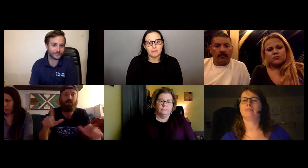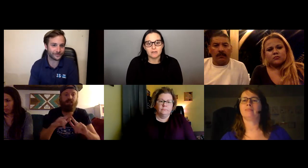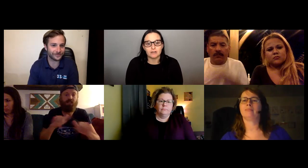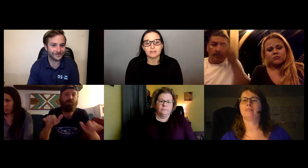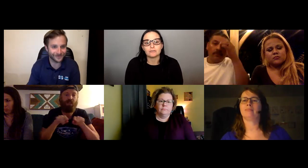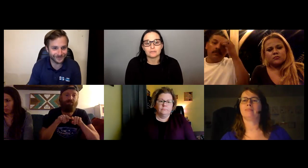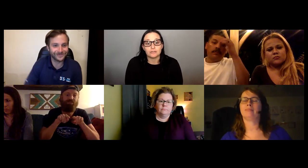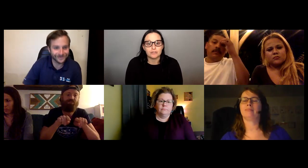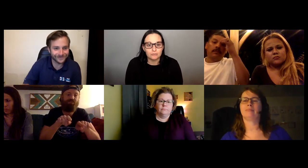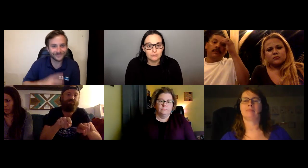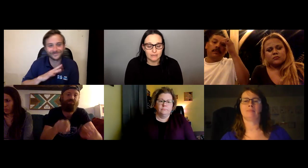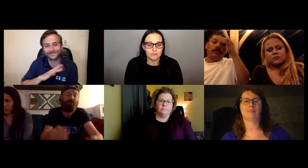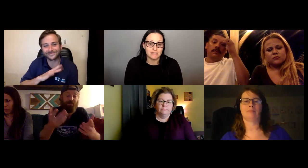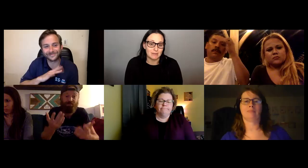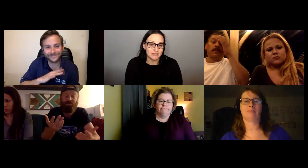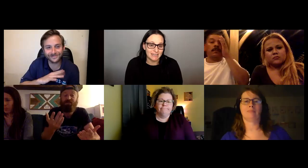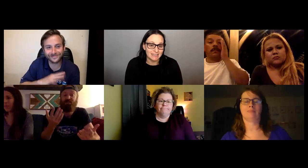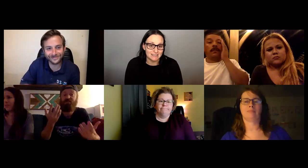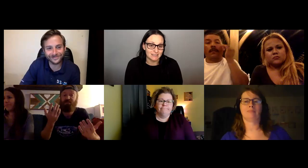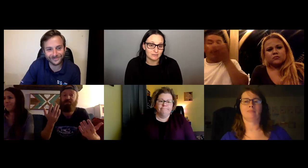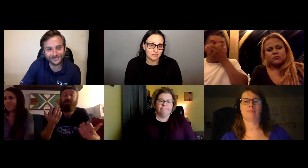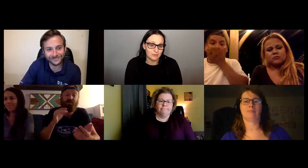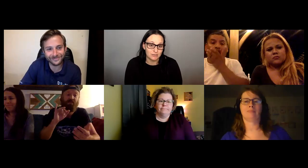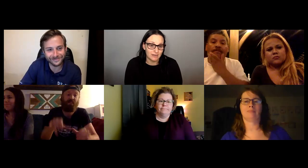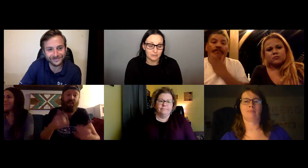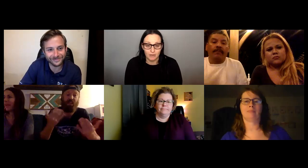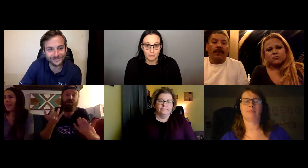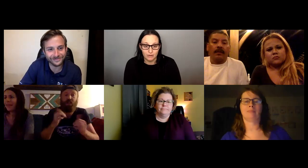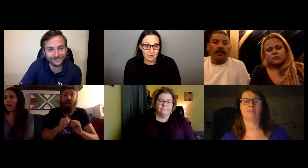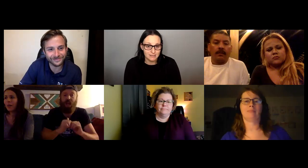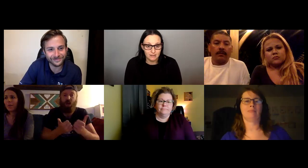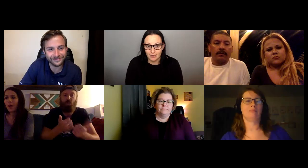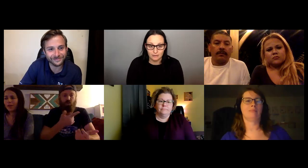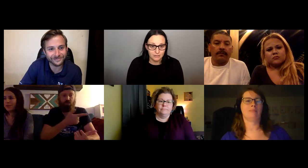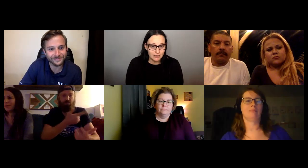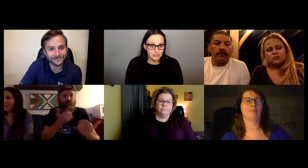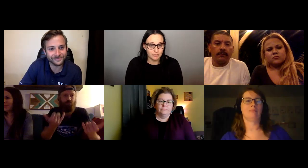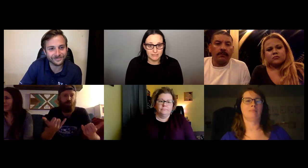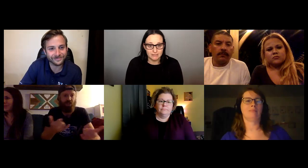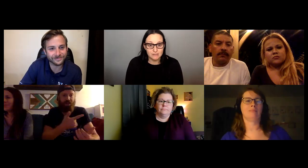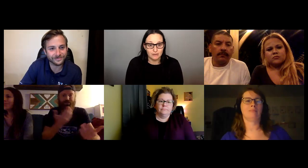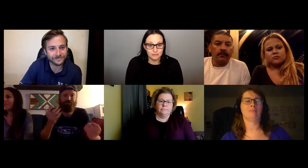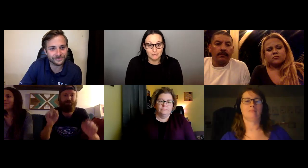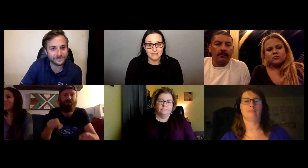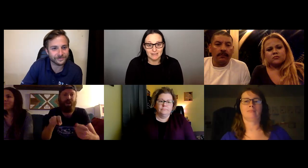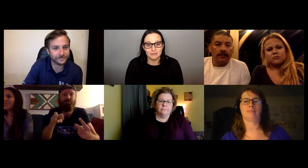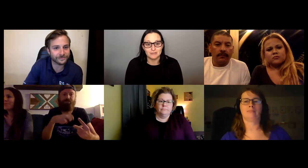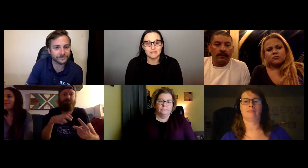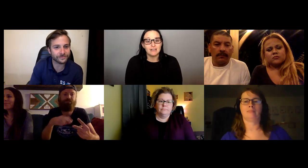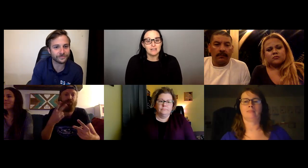daughter can learn two languages simultaneously that was great the mom knew asl